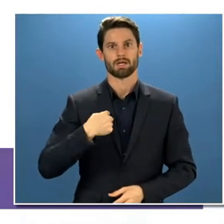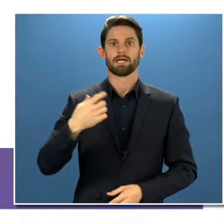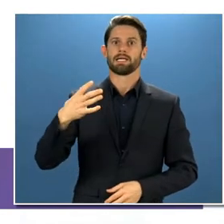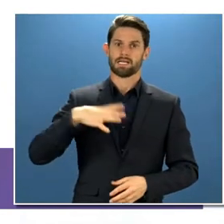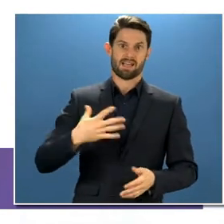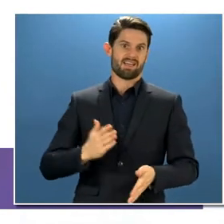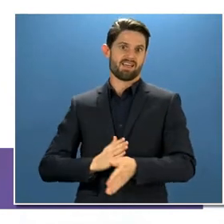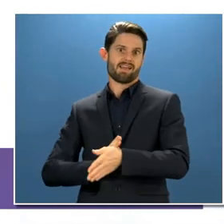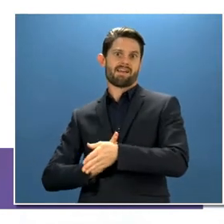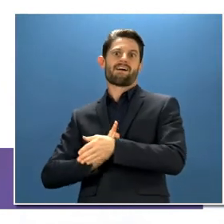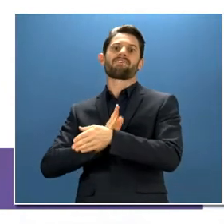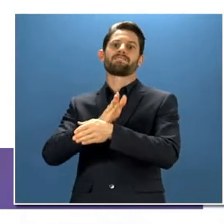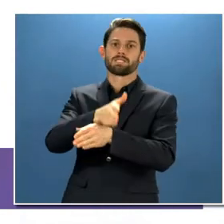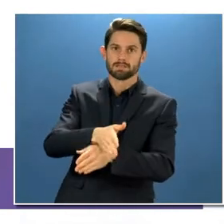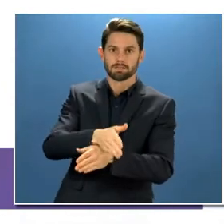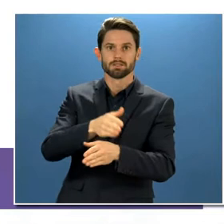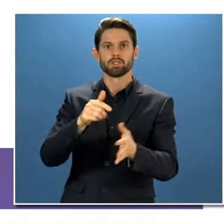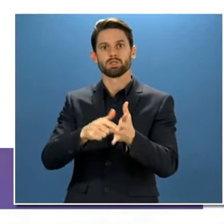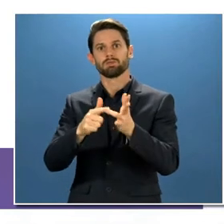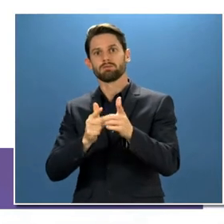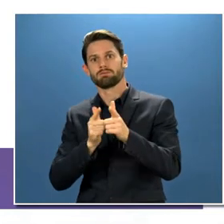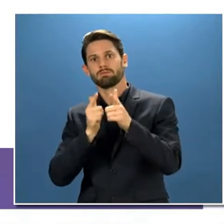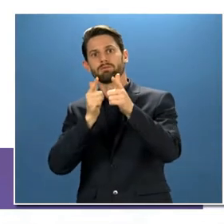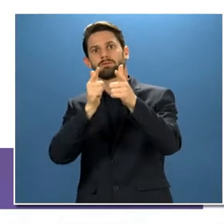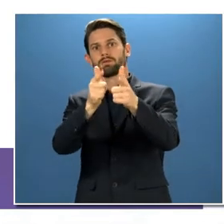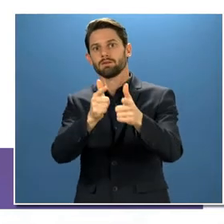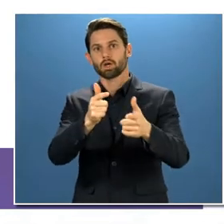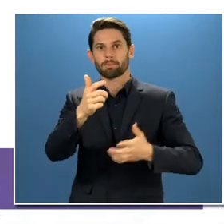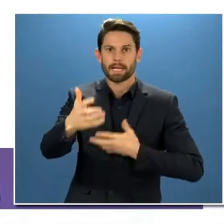particular dispute resolution mechanism and that can take an enormously long